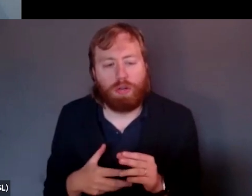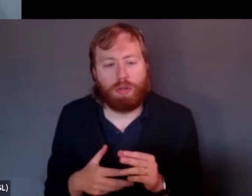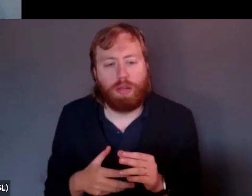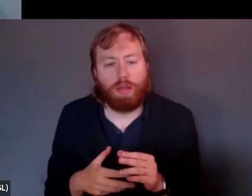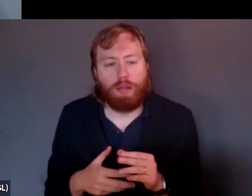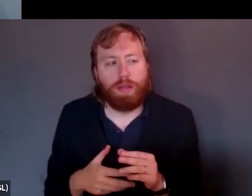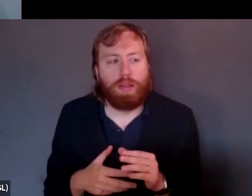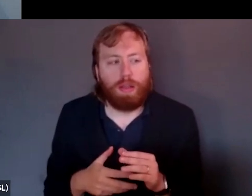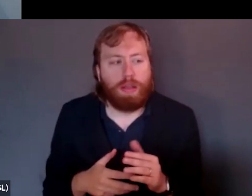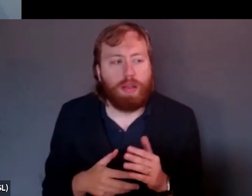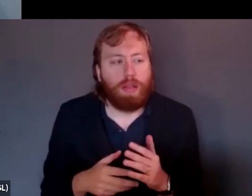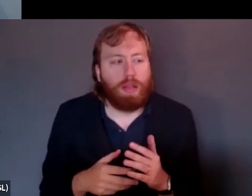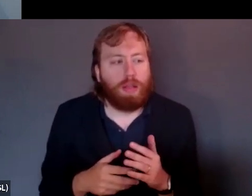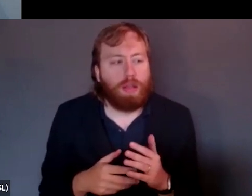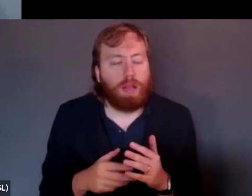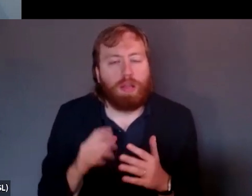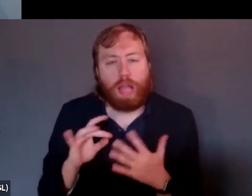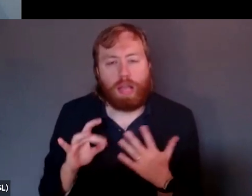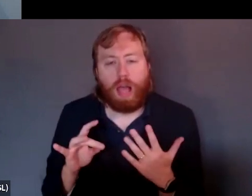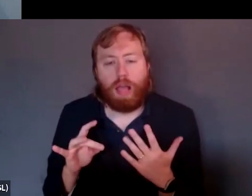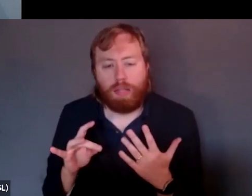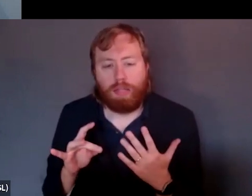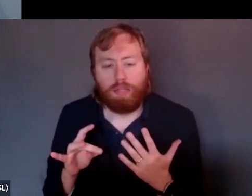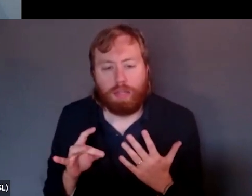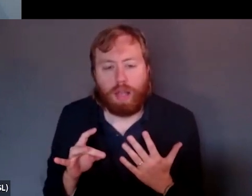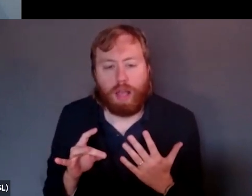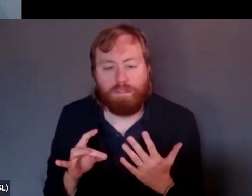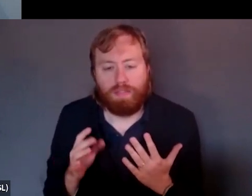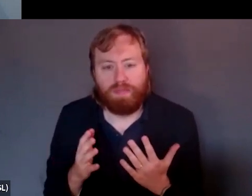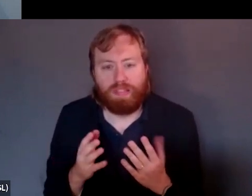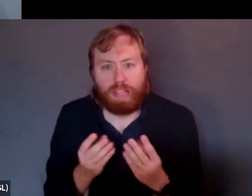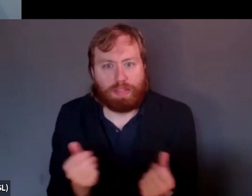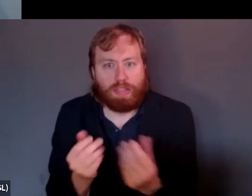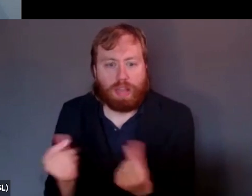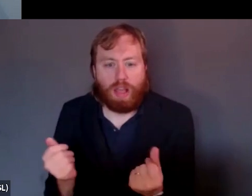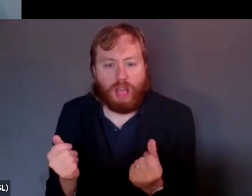of what's most important in this cycle to address. That would be my recommendation.